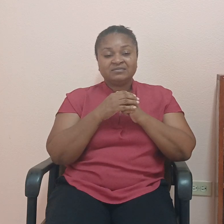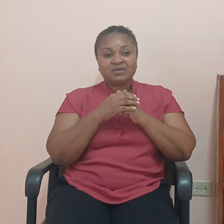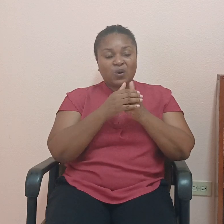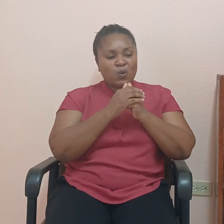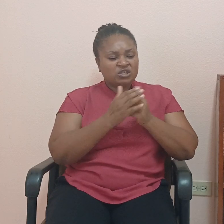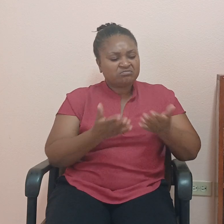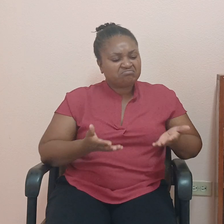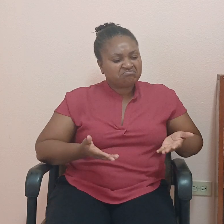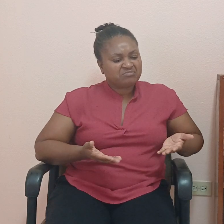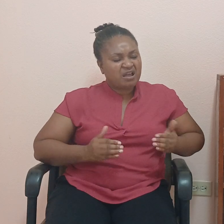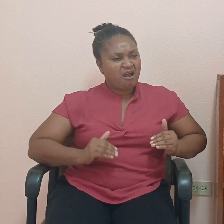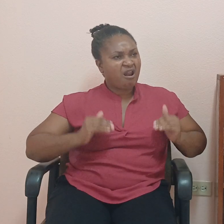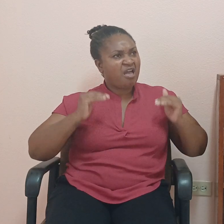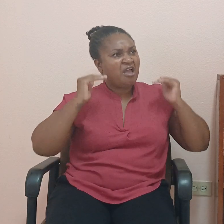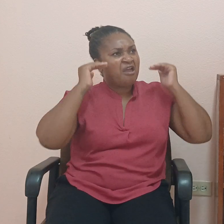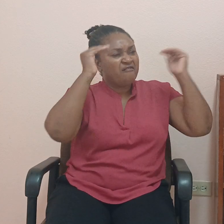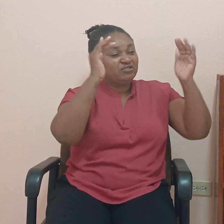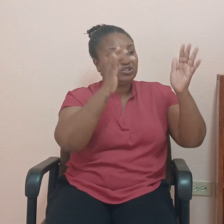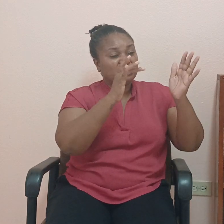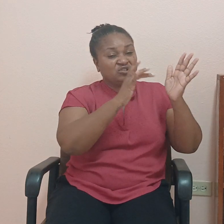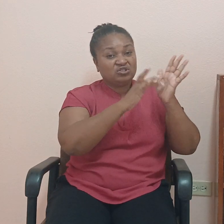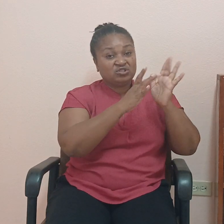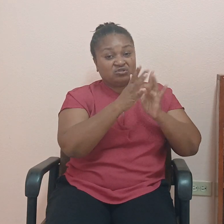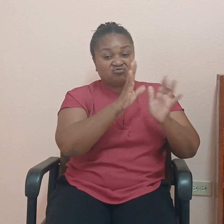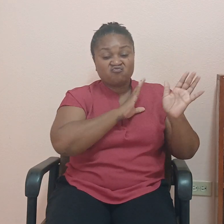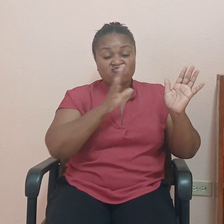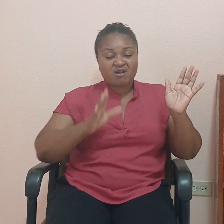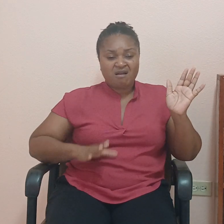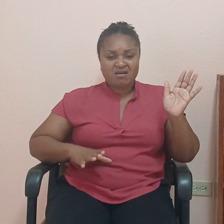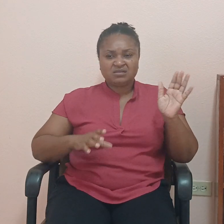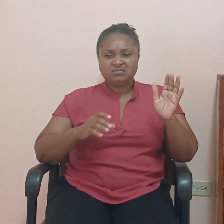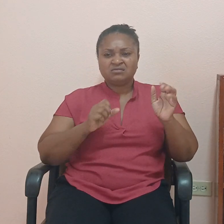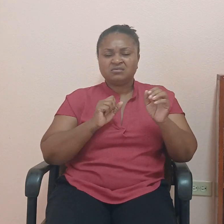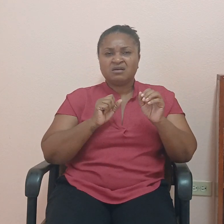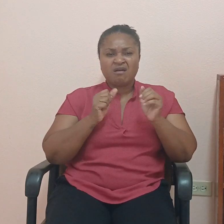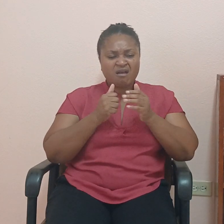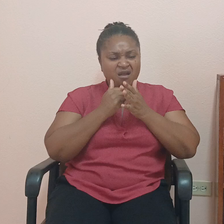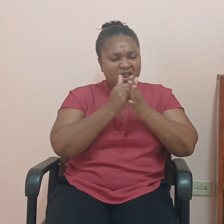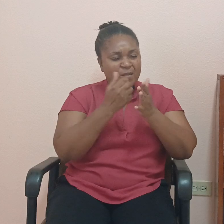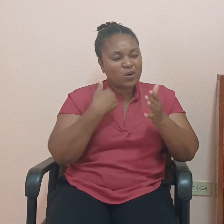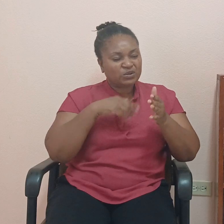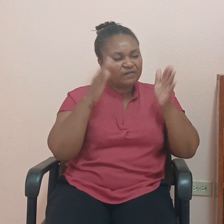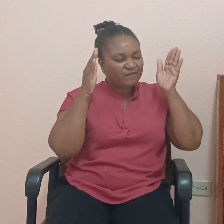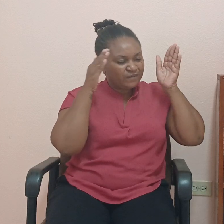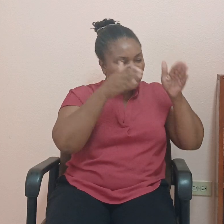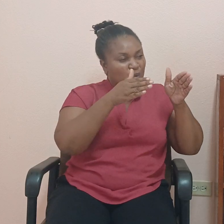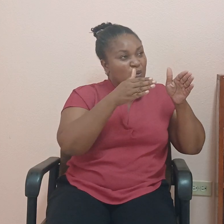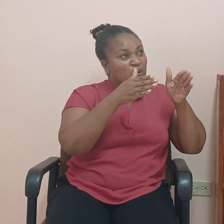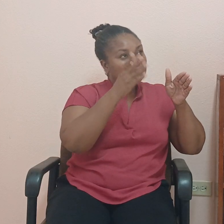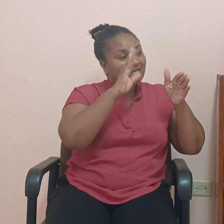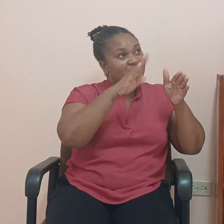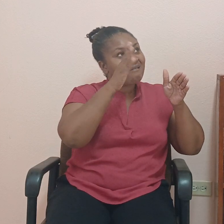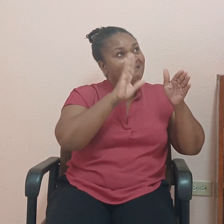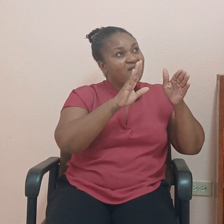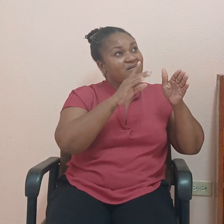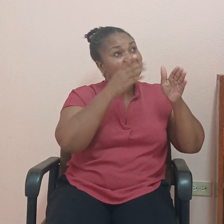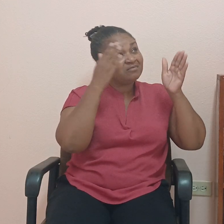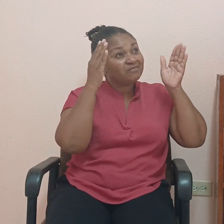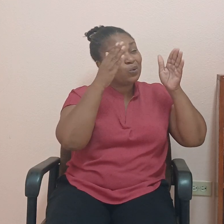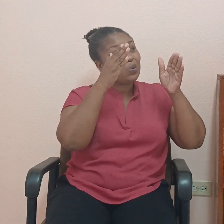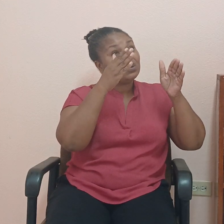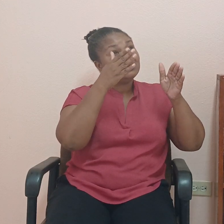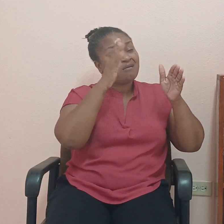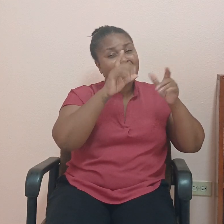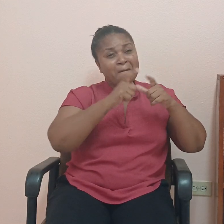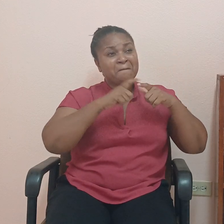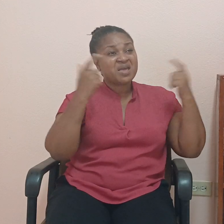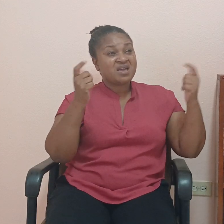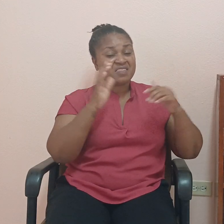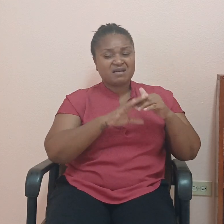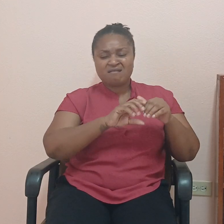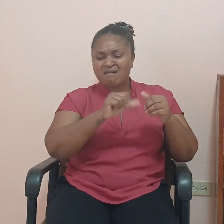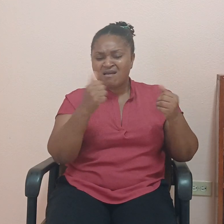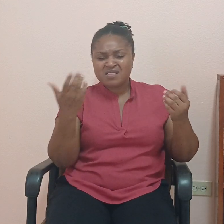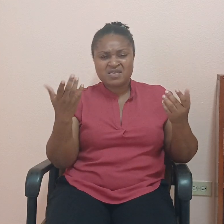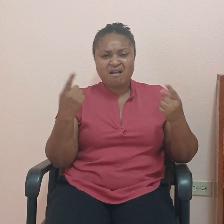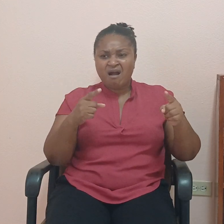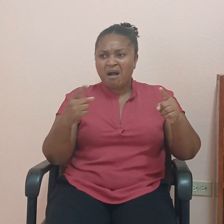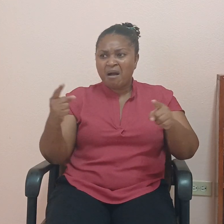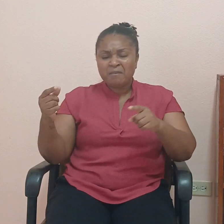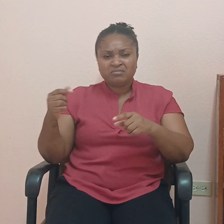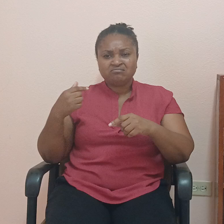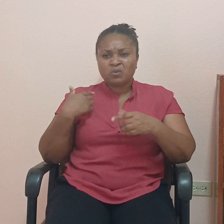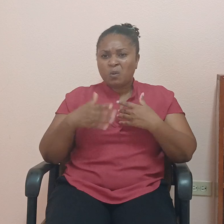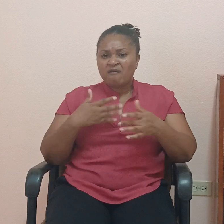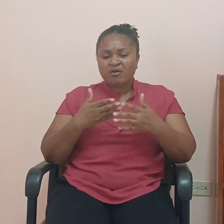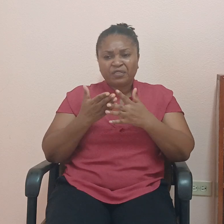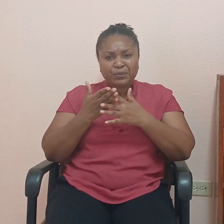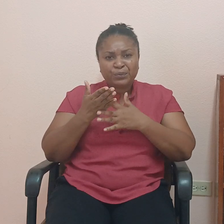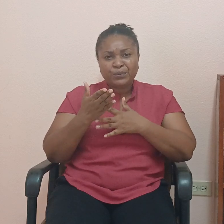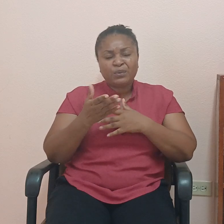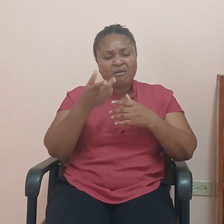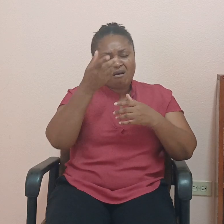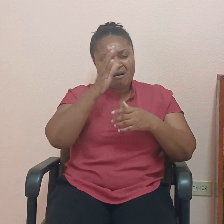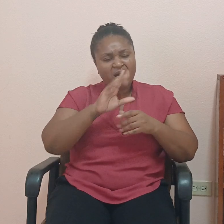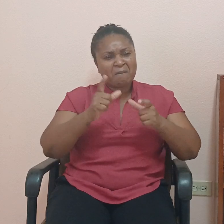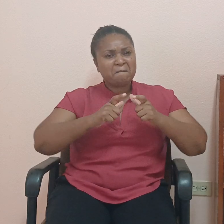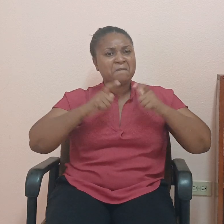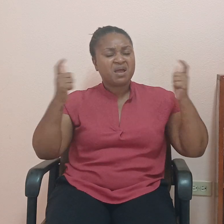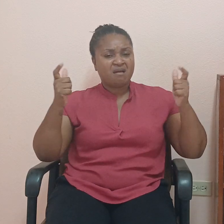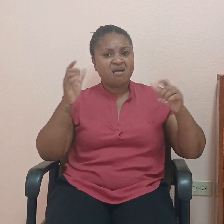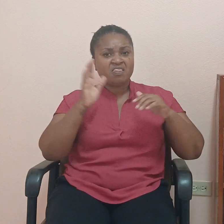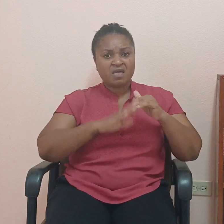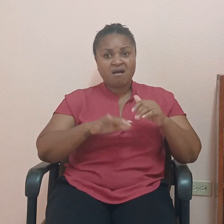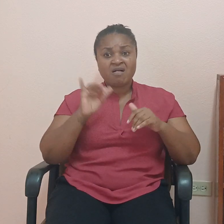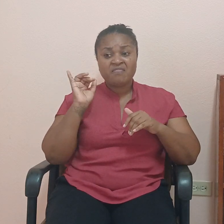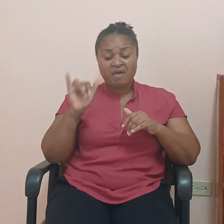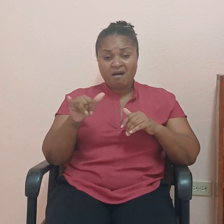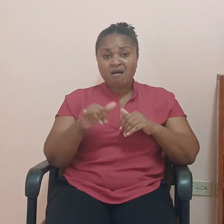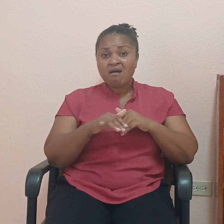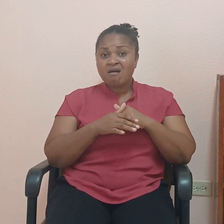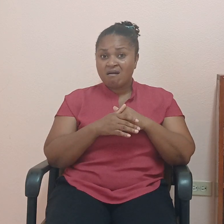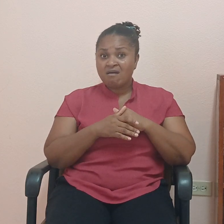EYES AND HELPS US TO FOCUS ON GOD WHO IS BIGGER THAN ANYTHING WE ARE GOING THROUGH.